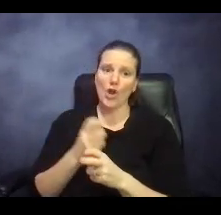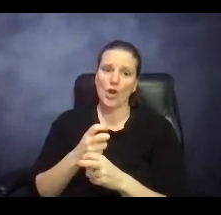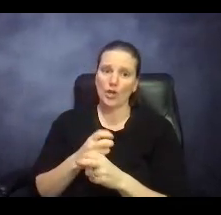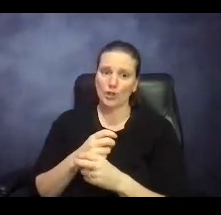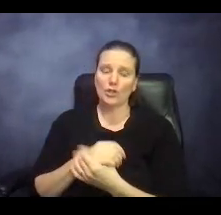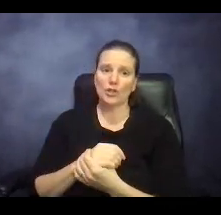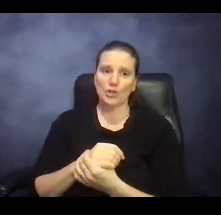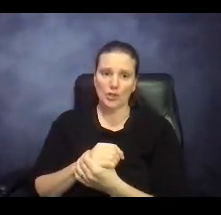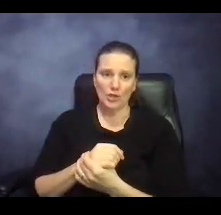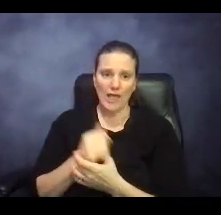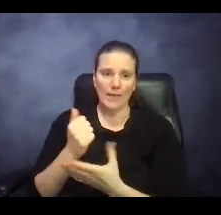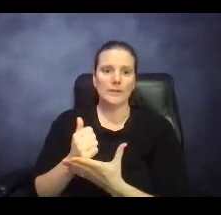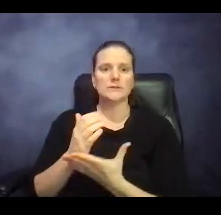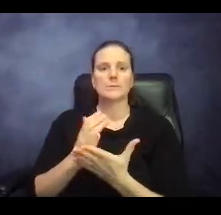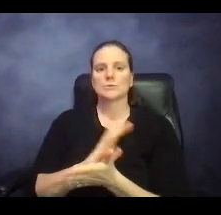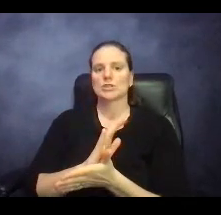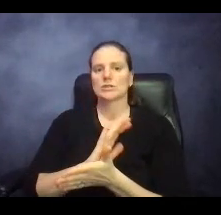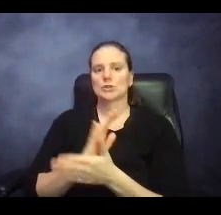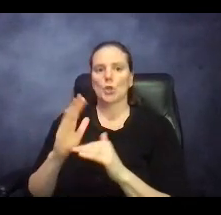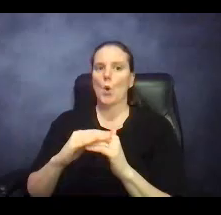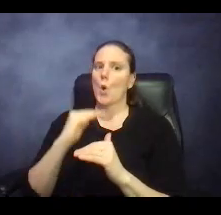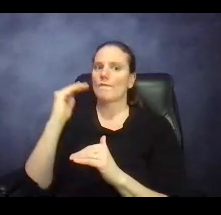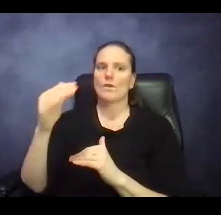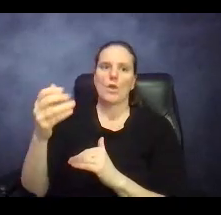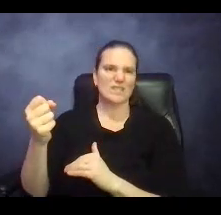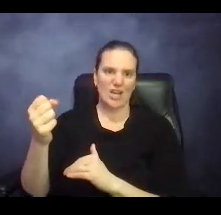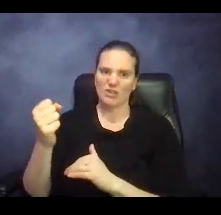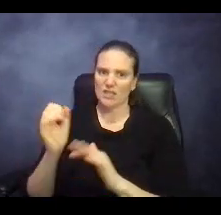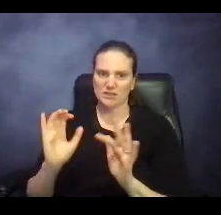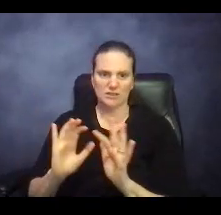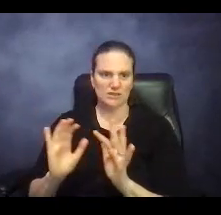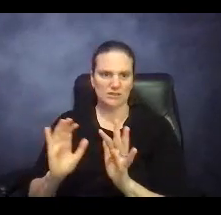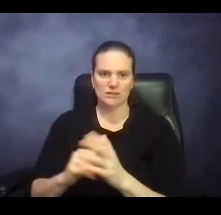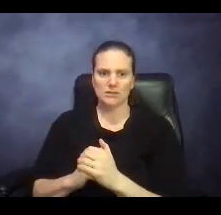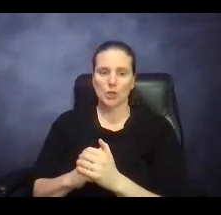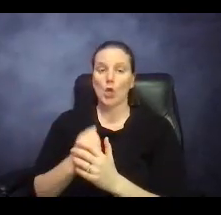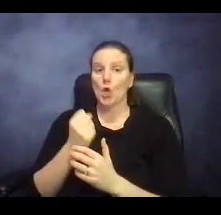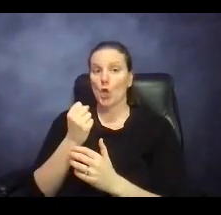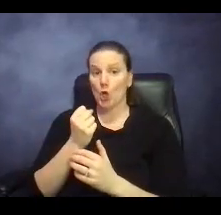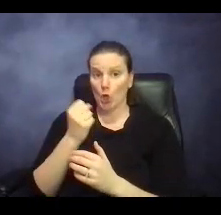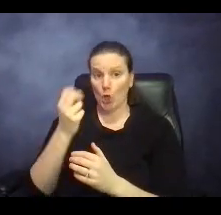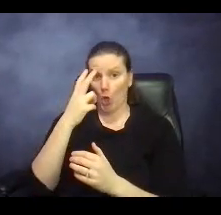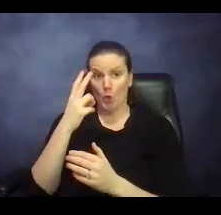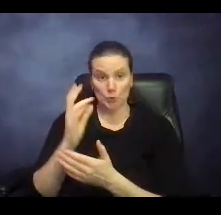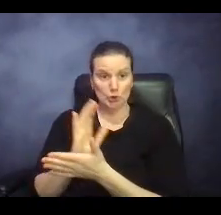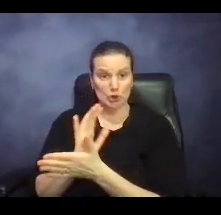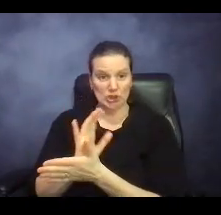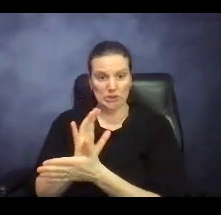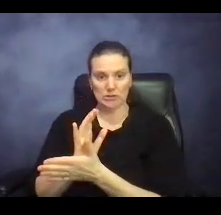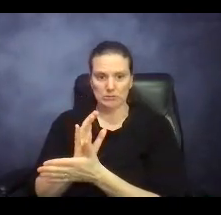But certain cheeses, but again, you don't wanna overload on dairy. Goat cheese is gonna be a protein source.